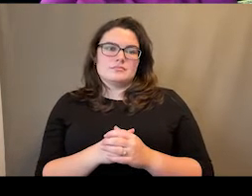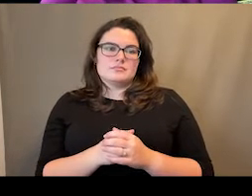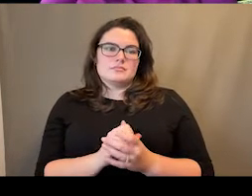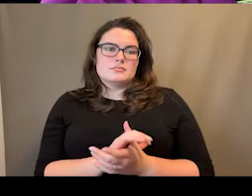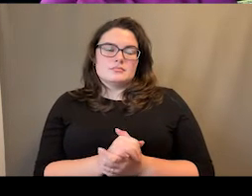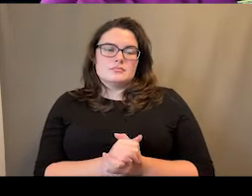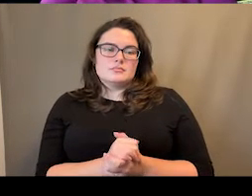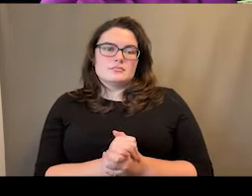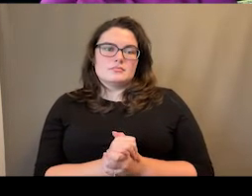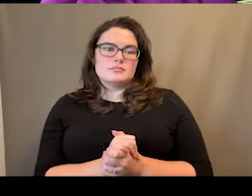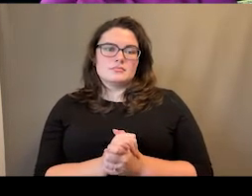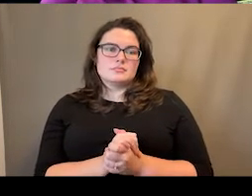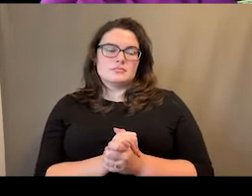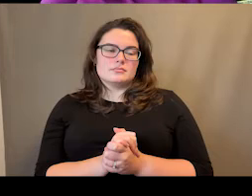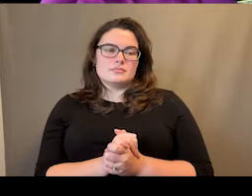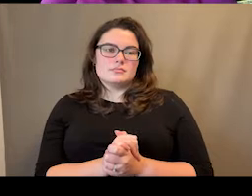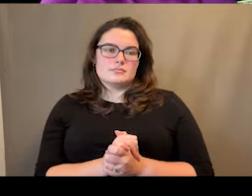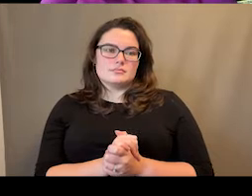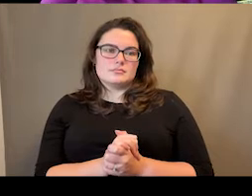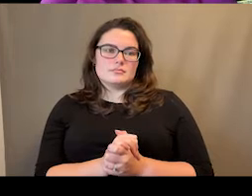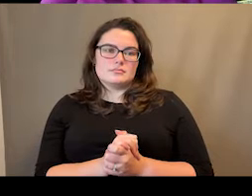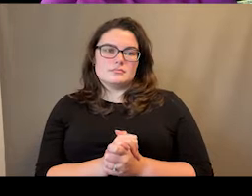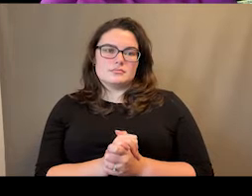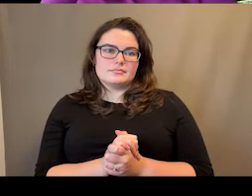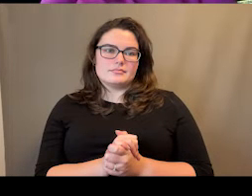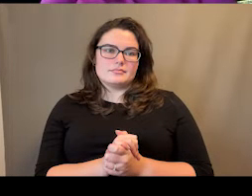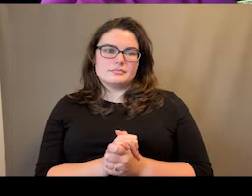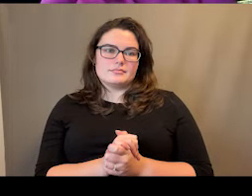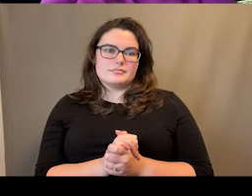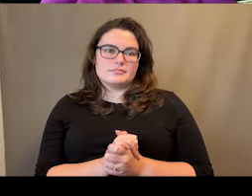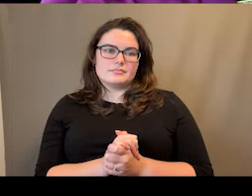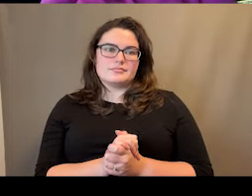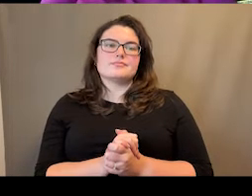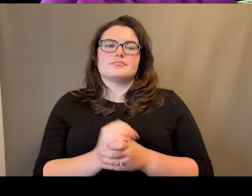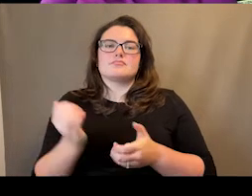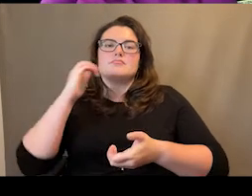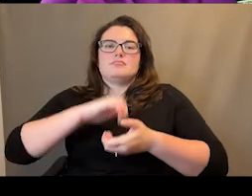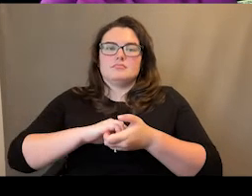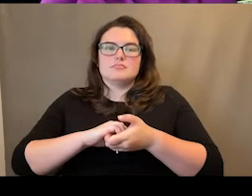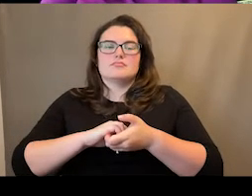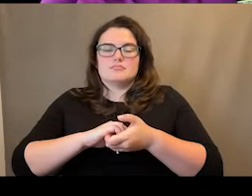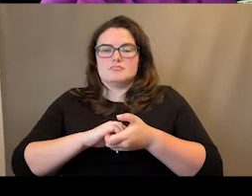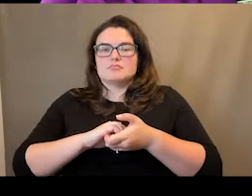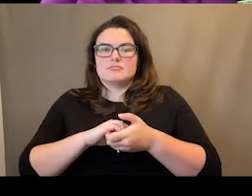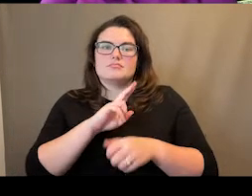is co-funded in a partnership between the National Science Foundation, the National Institutes of Health,